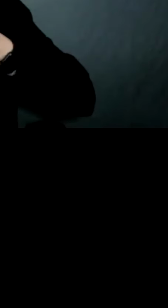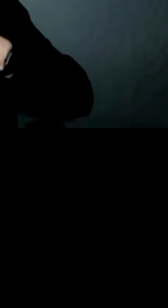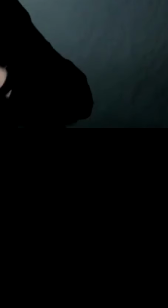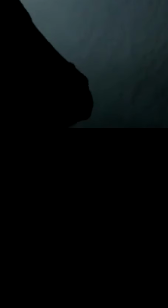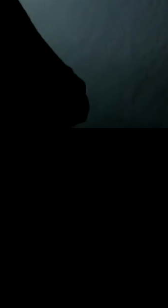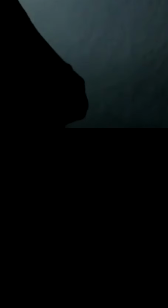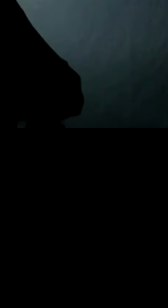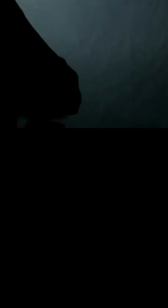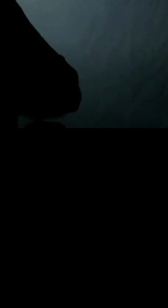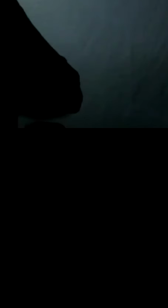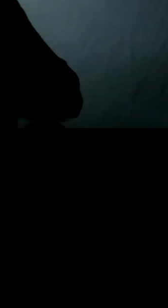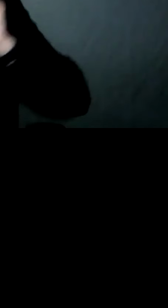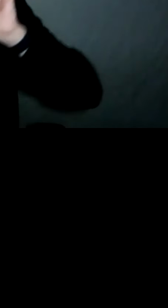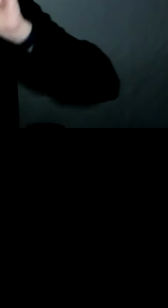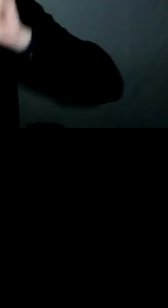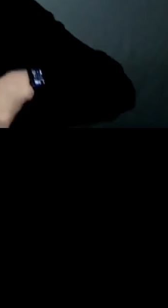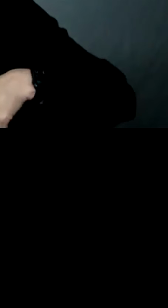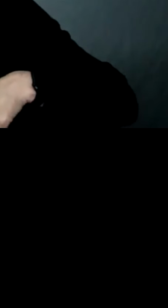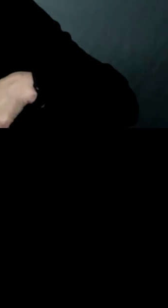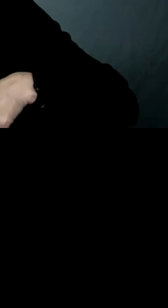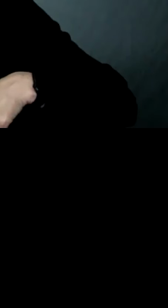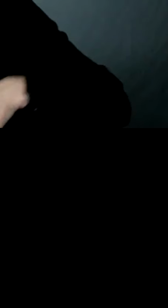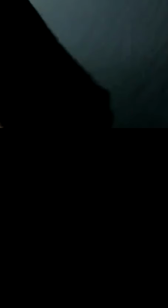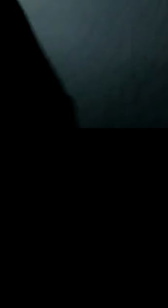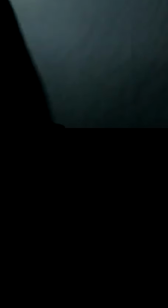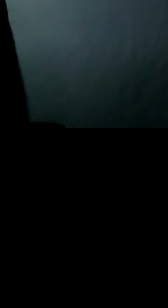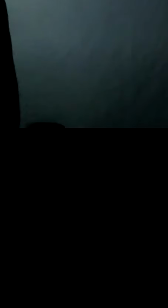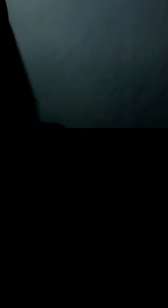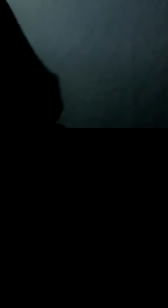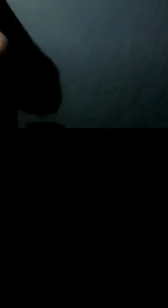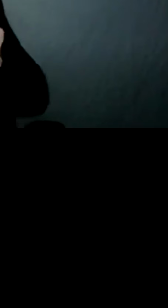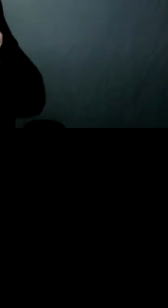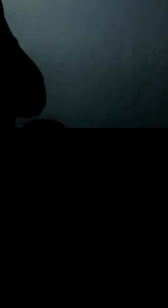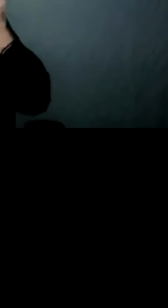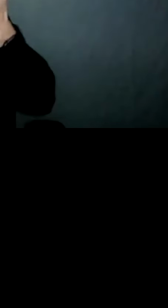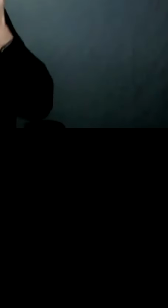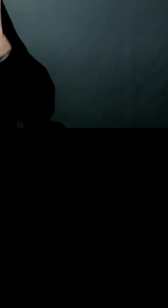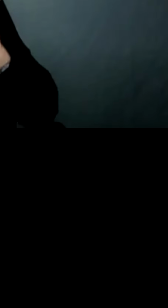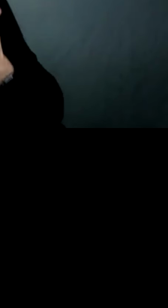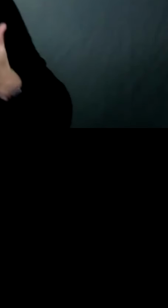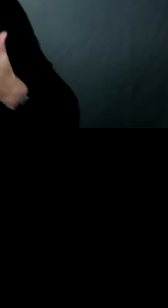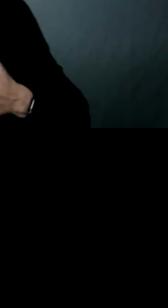mask, hand hygiene etc. You could still potentially because member you could still get infected .